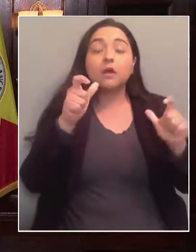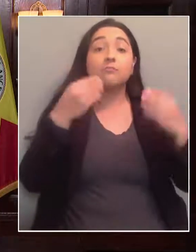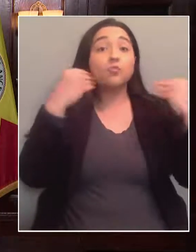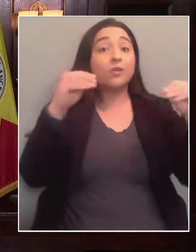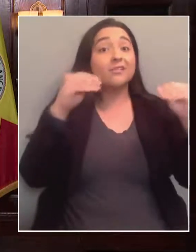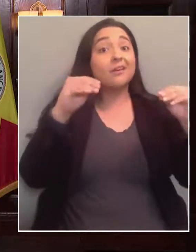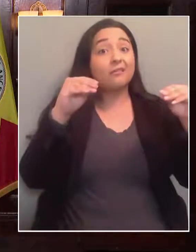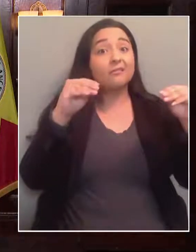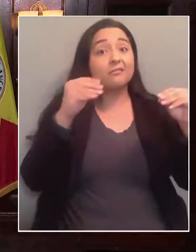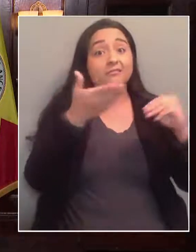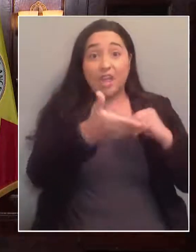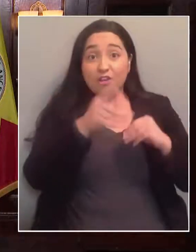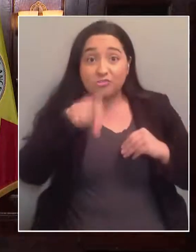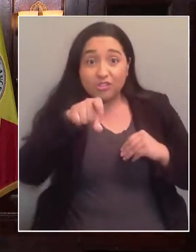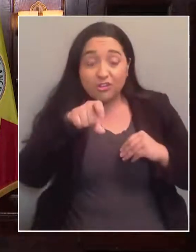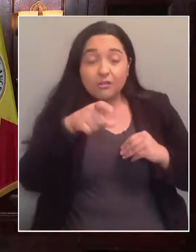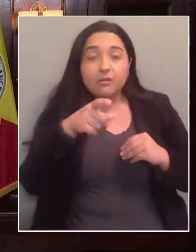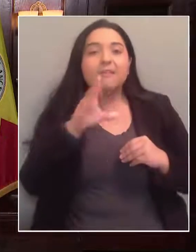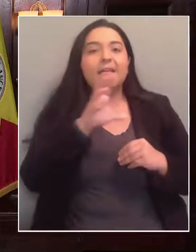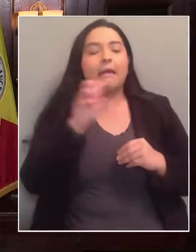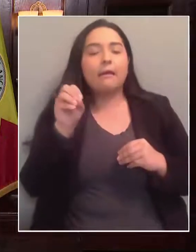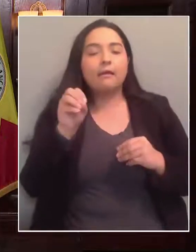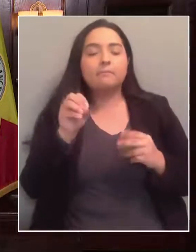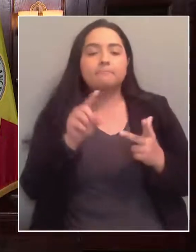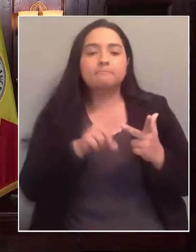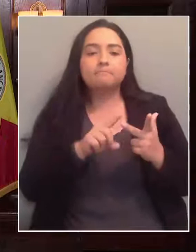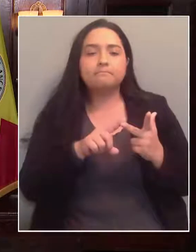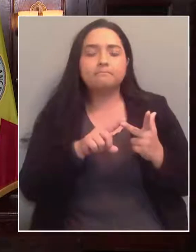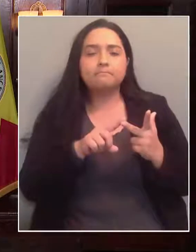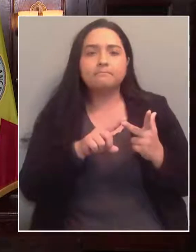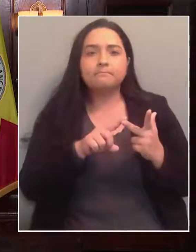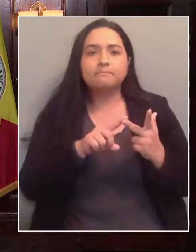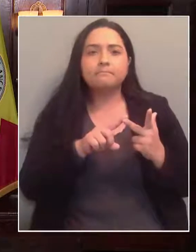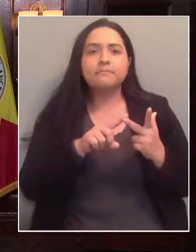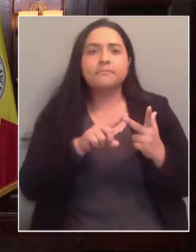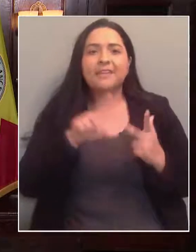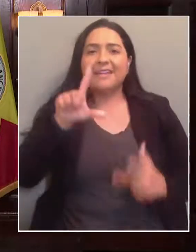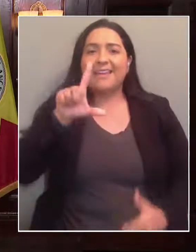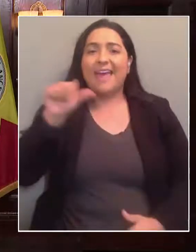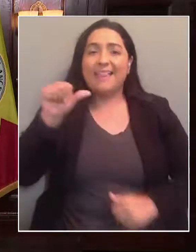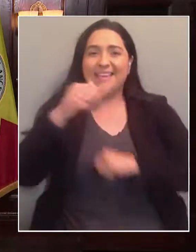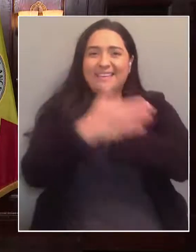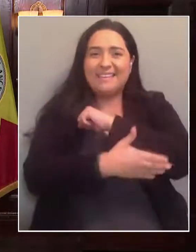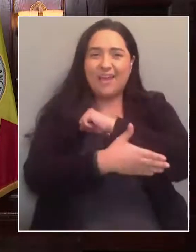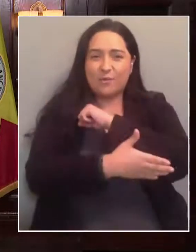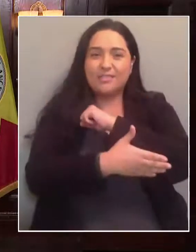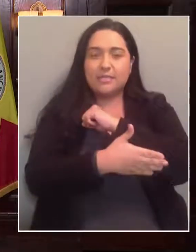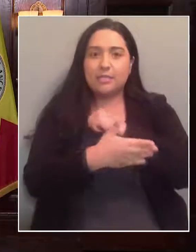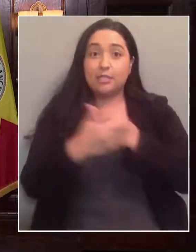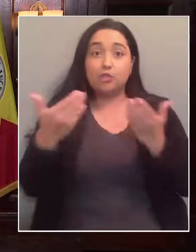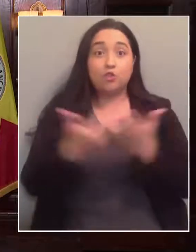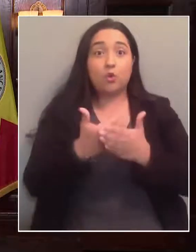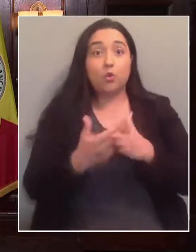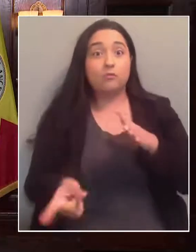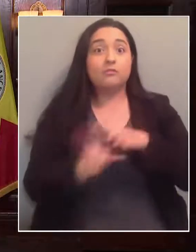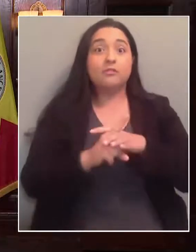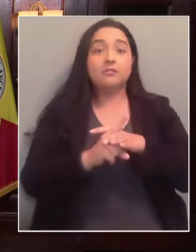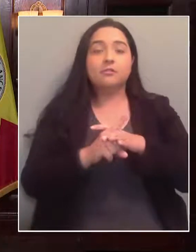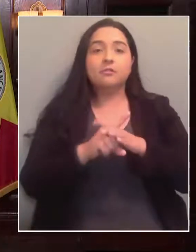AND WITH THE THREAT OF U.K. STRAIN COMING TO L.A. COUNTY AND REVVING UP THE SPREAD HERE,